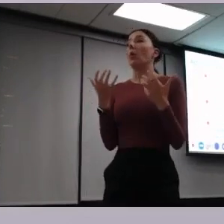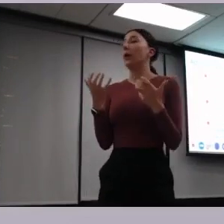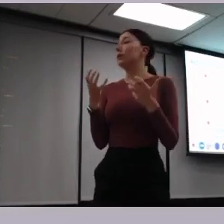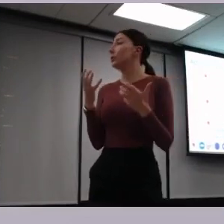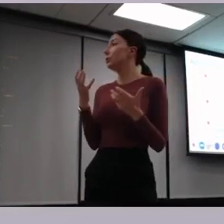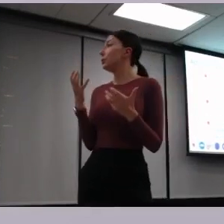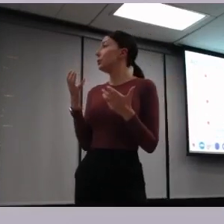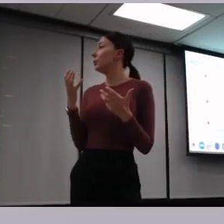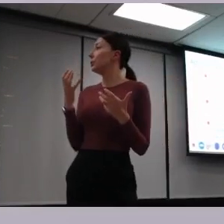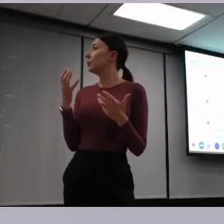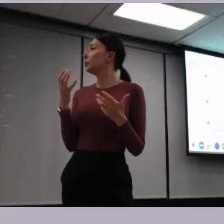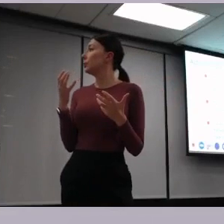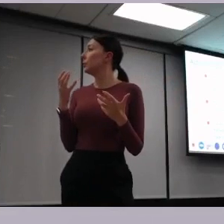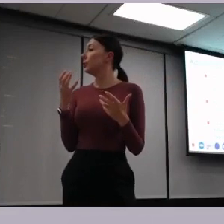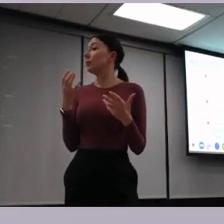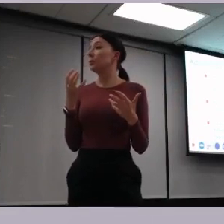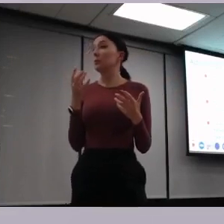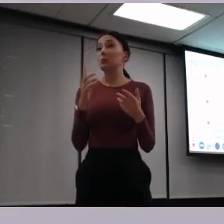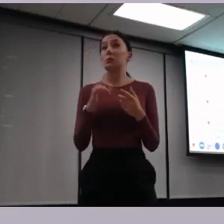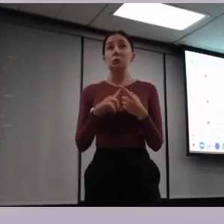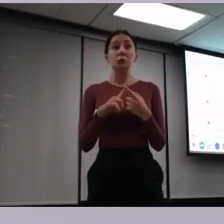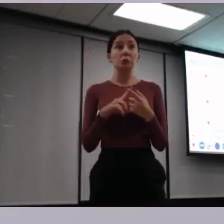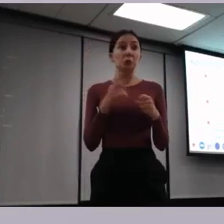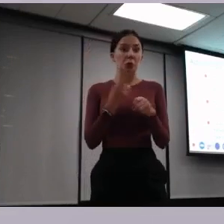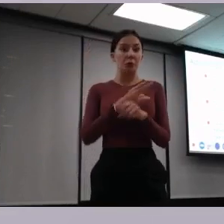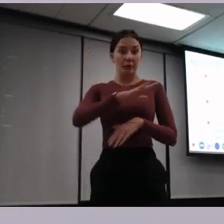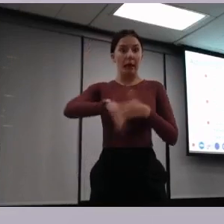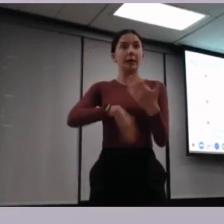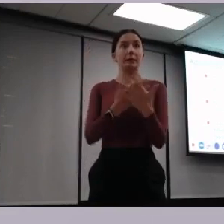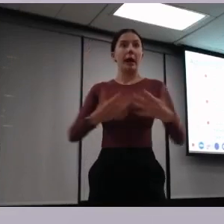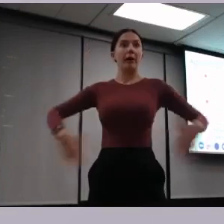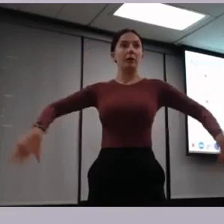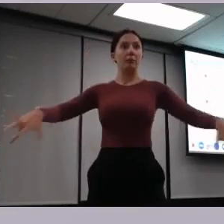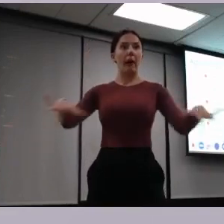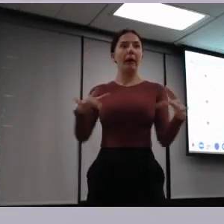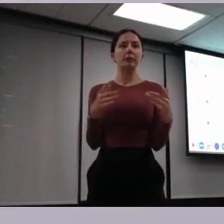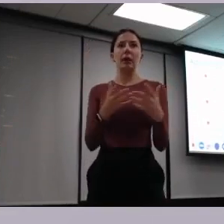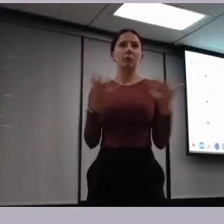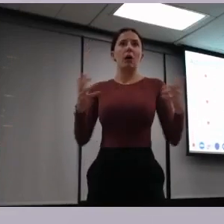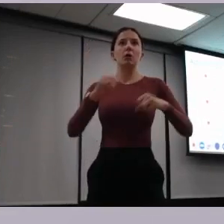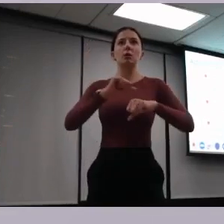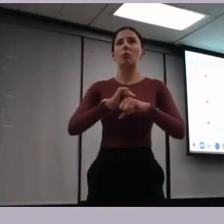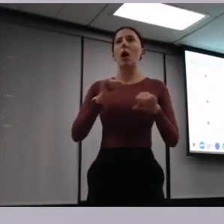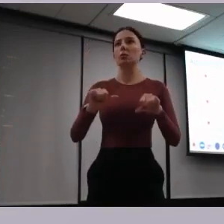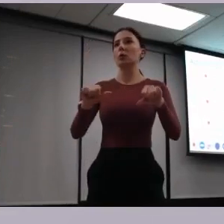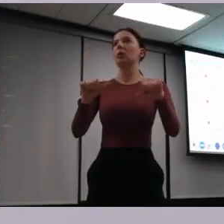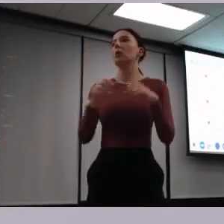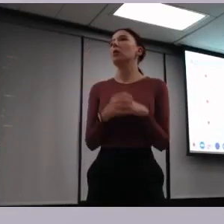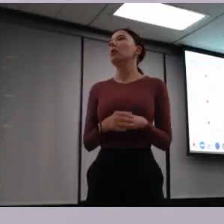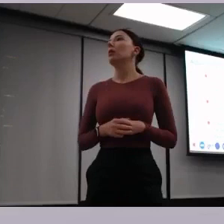and squeeze that through for all that it has. We do want to maximize and take all the central that this has